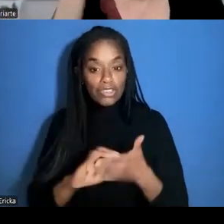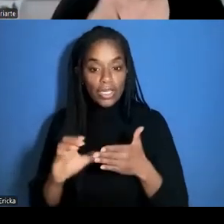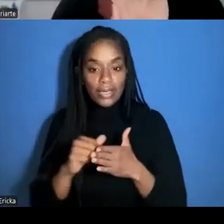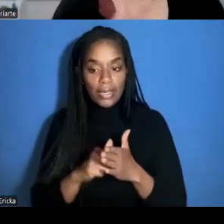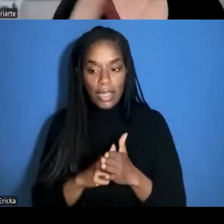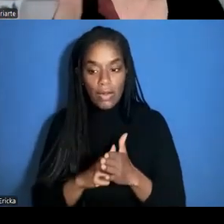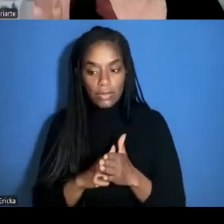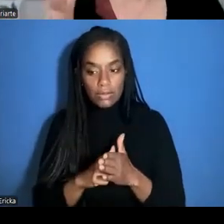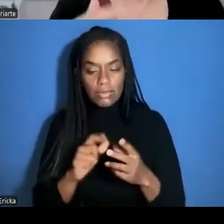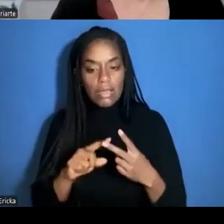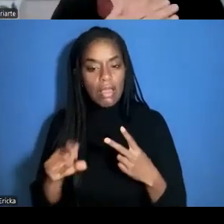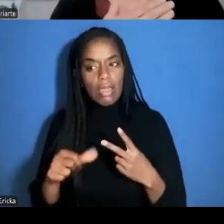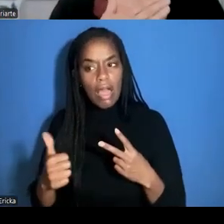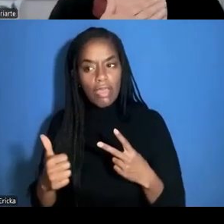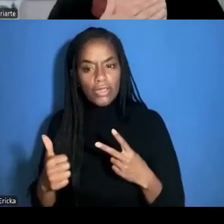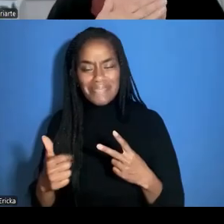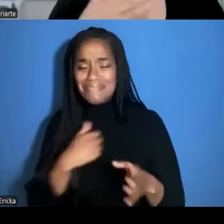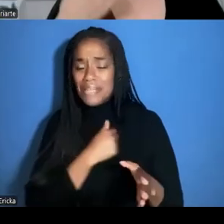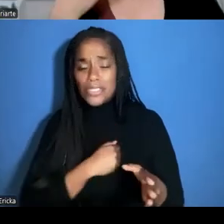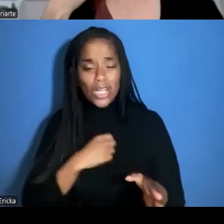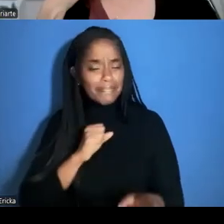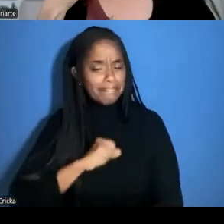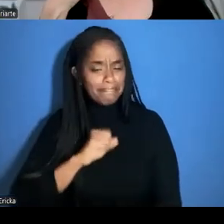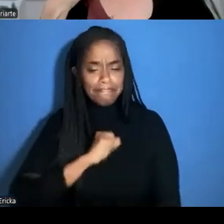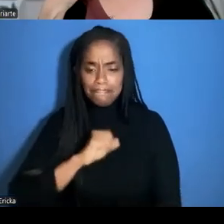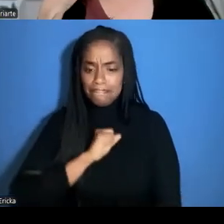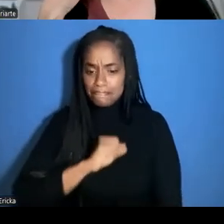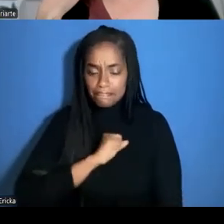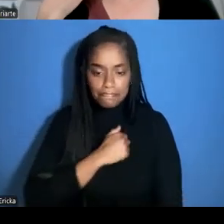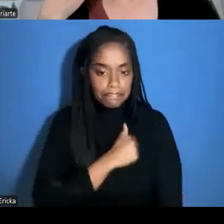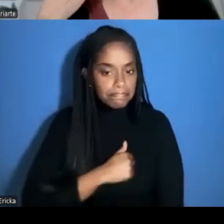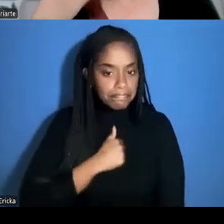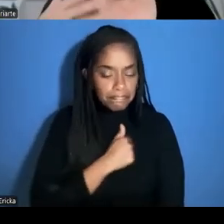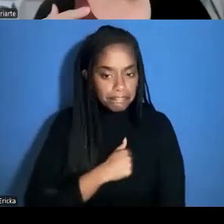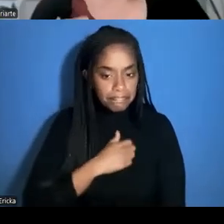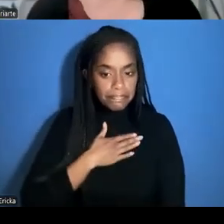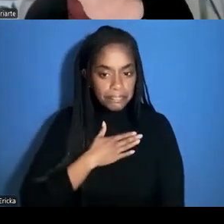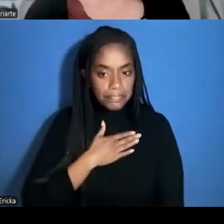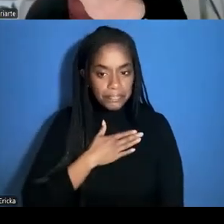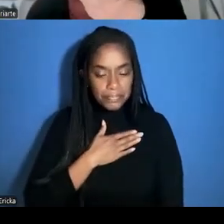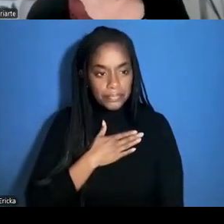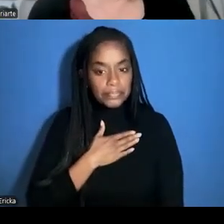and then the others I'm sorry. This cough. The other accounts are made up